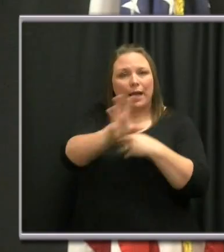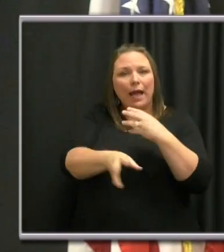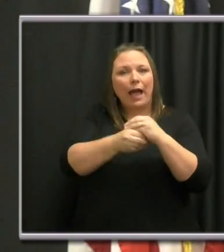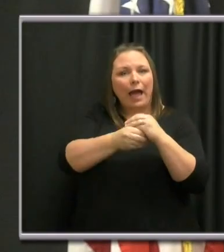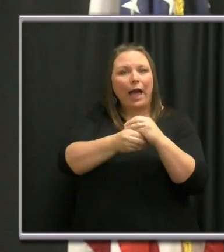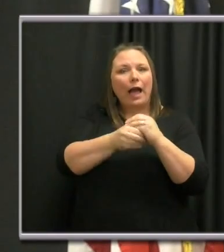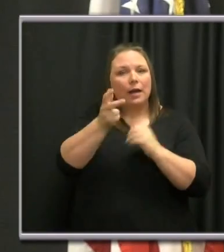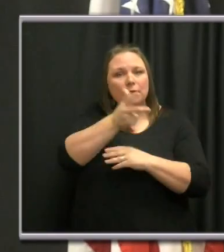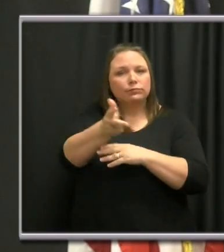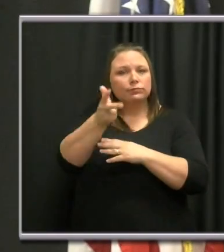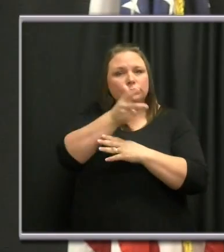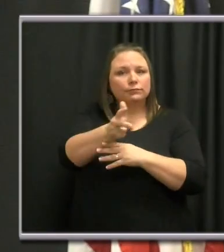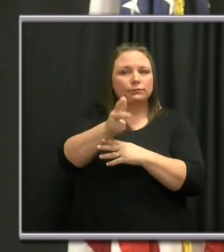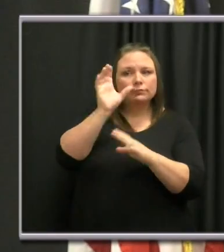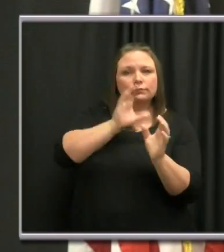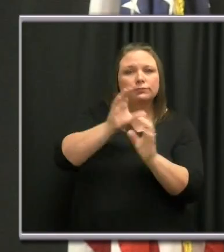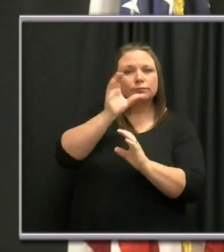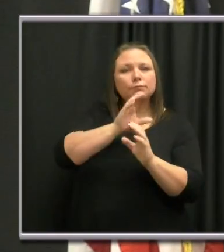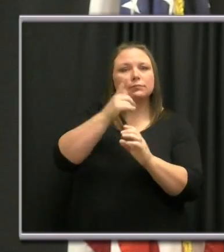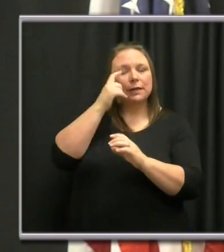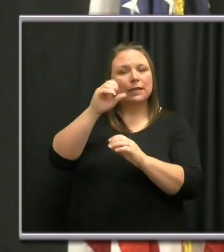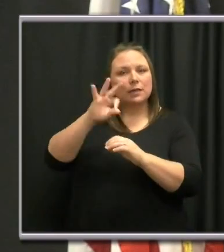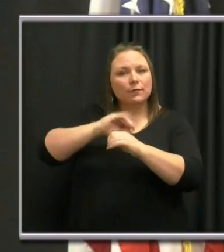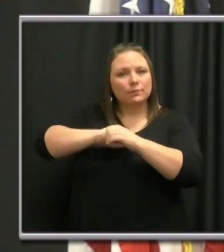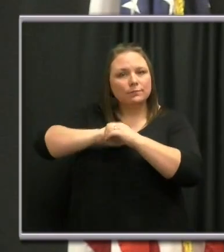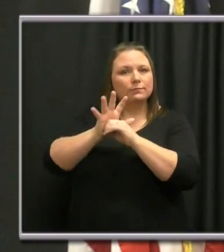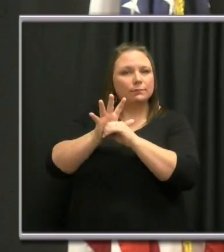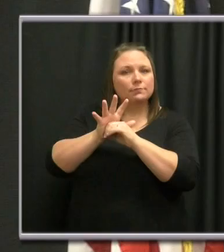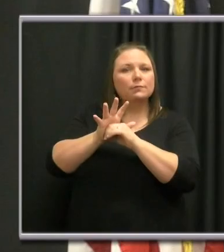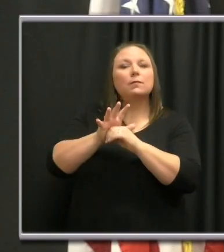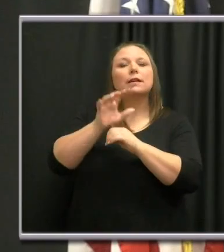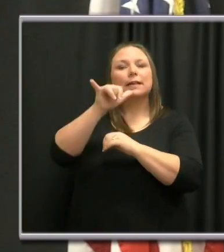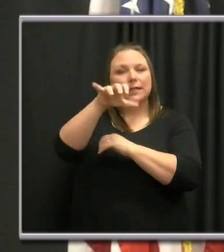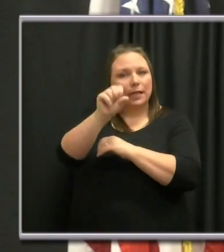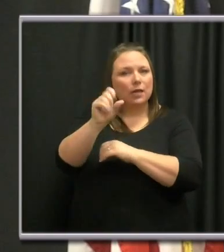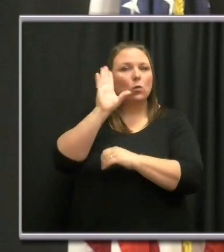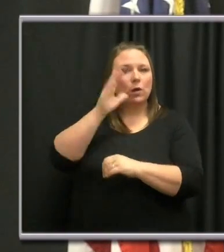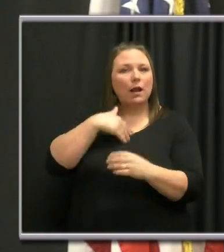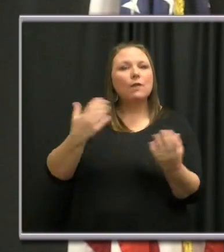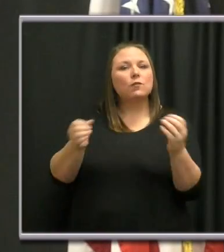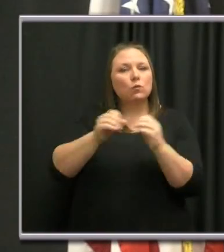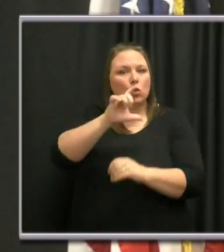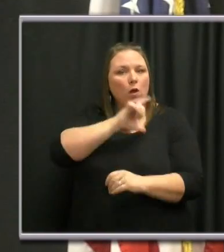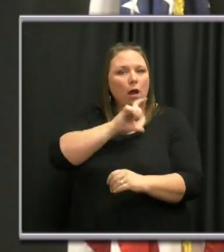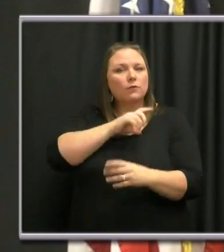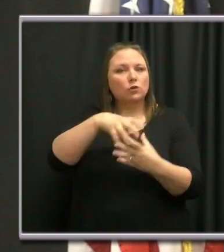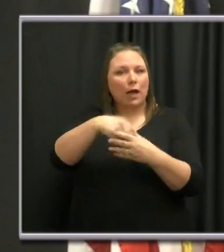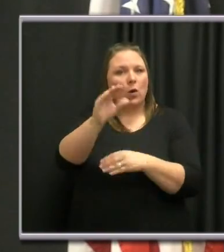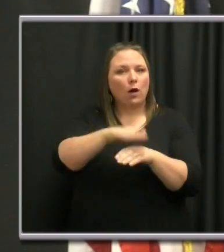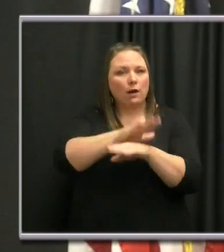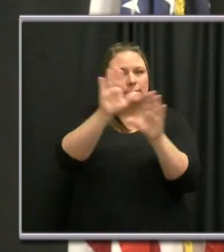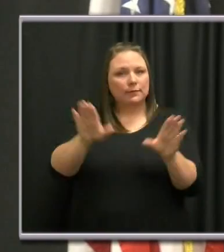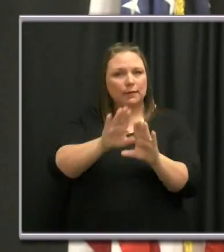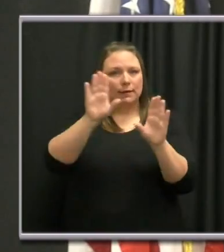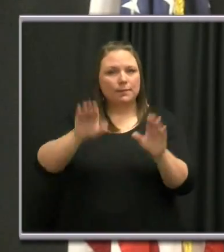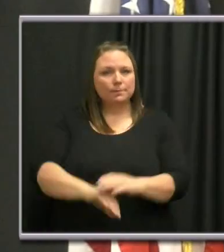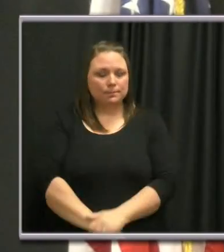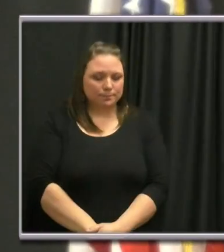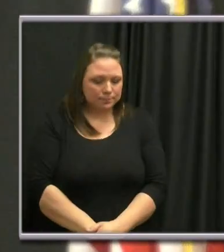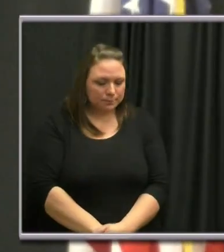AFTERMATH OF THAT. AND EXTRA PATROLS- BASED ON- THE PANDEMIC SO YES THERE WILL BE MORE